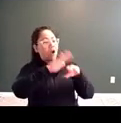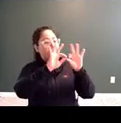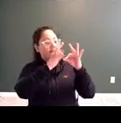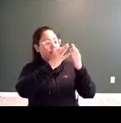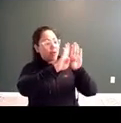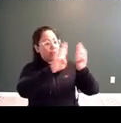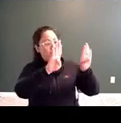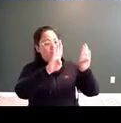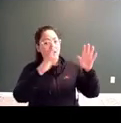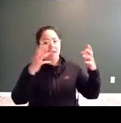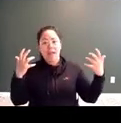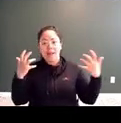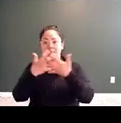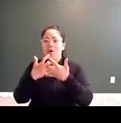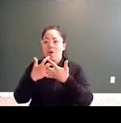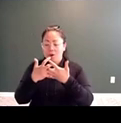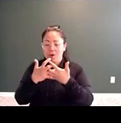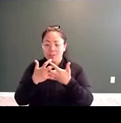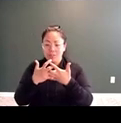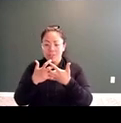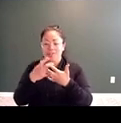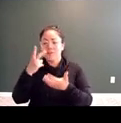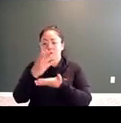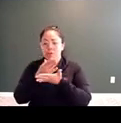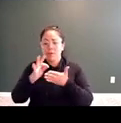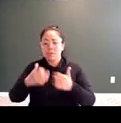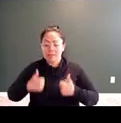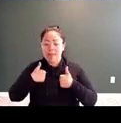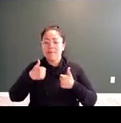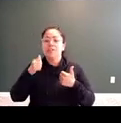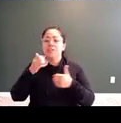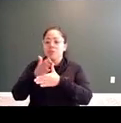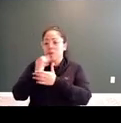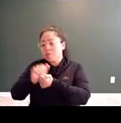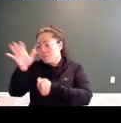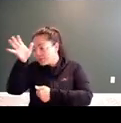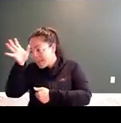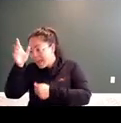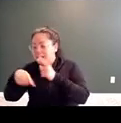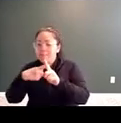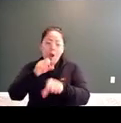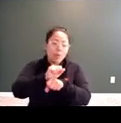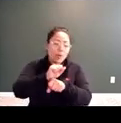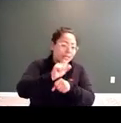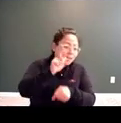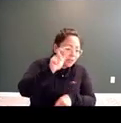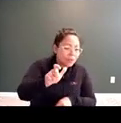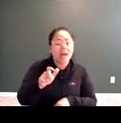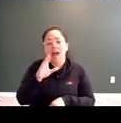and kind of merge these two parts of her life together. And she was able to share with him about working at LUNA and what she was doing, and also know that at least for that moment,